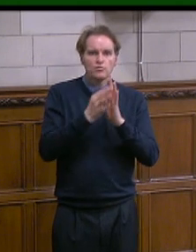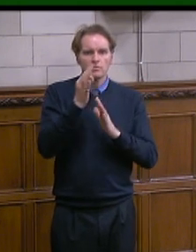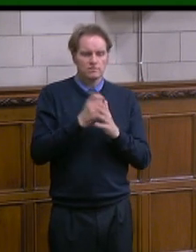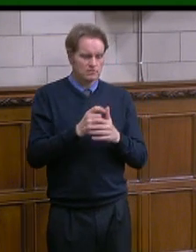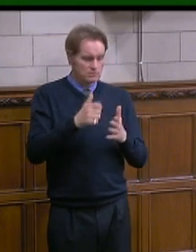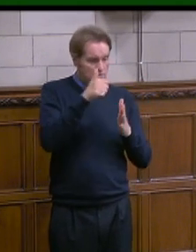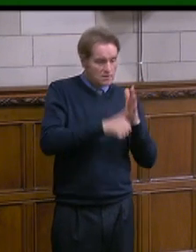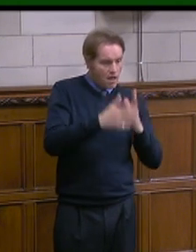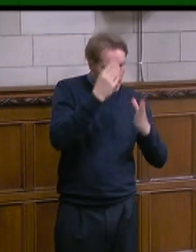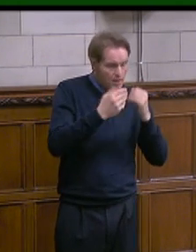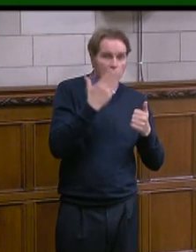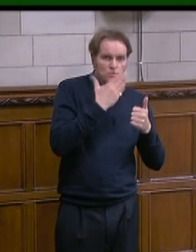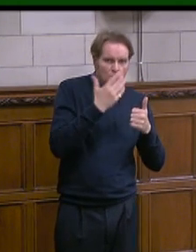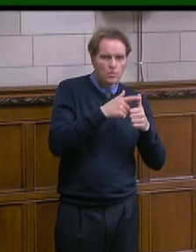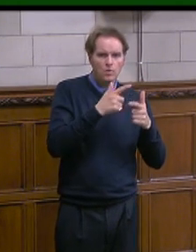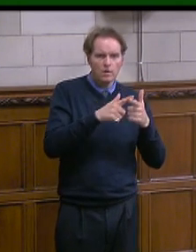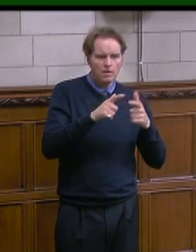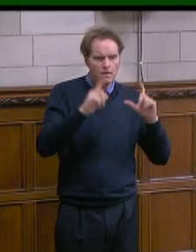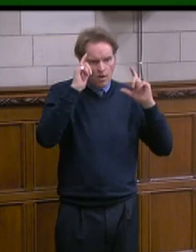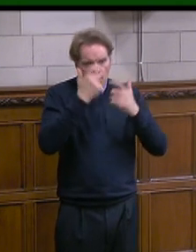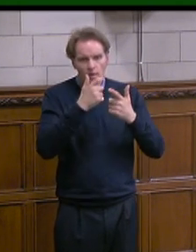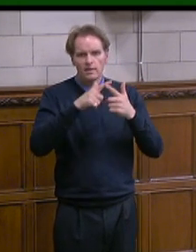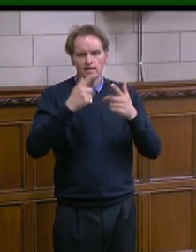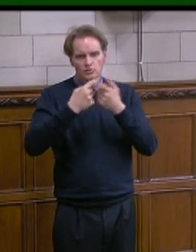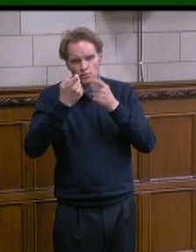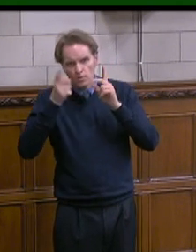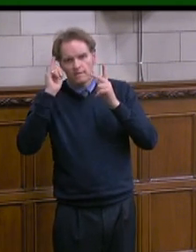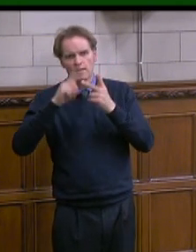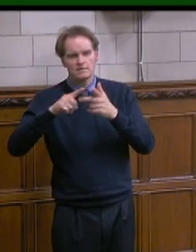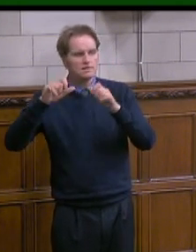university, training or the world of work.